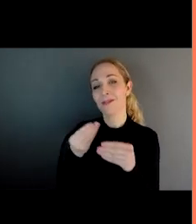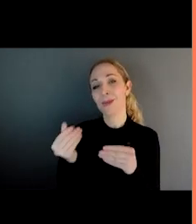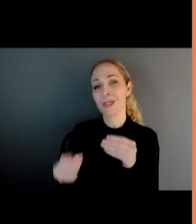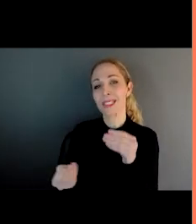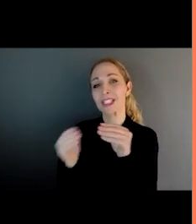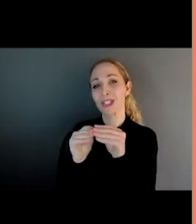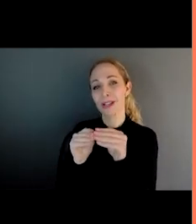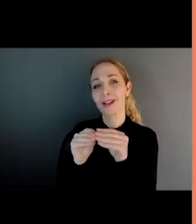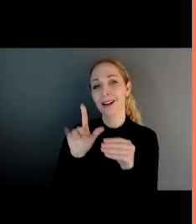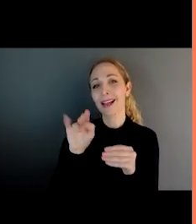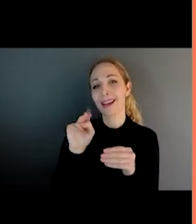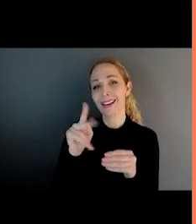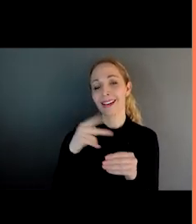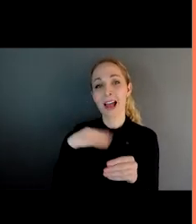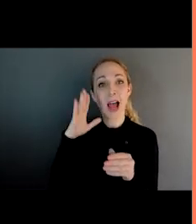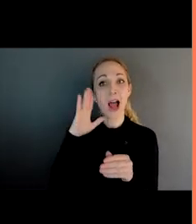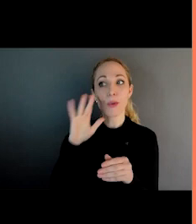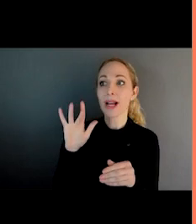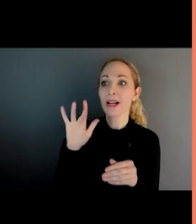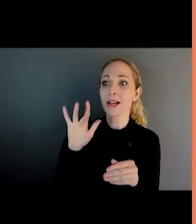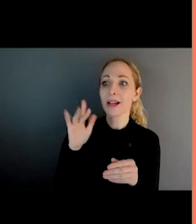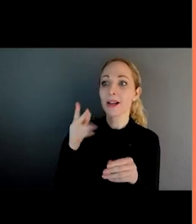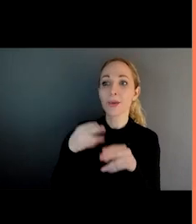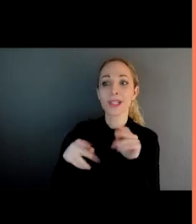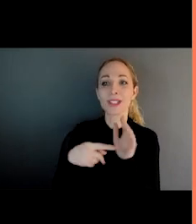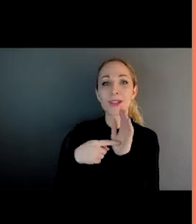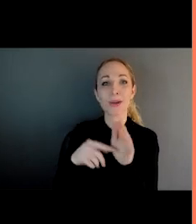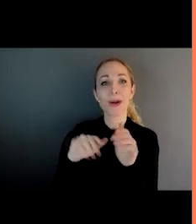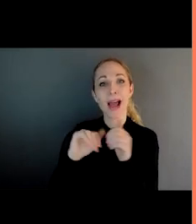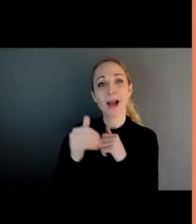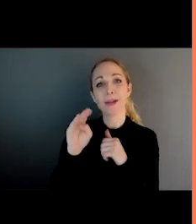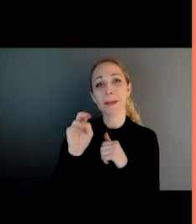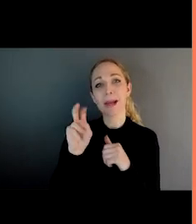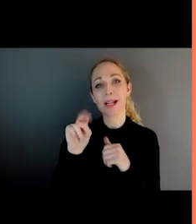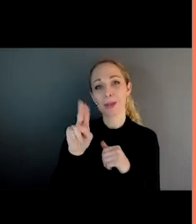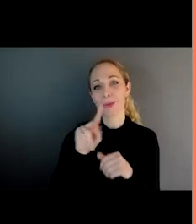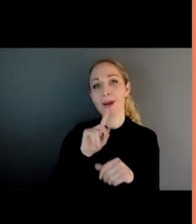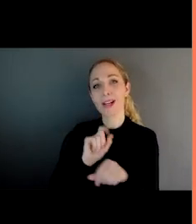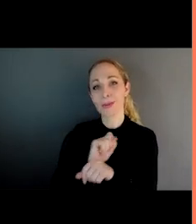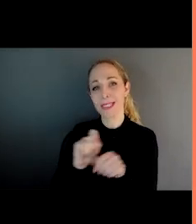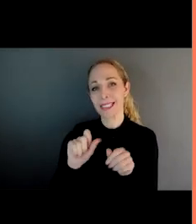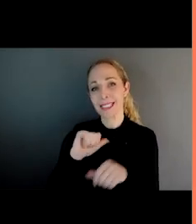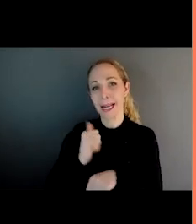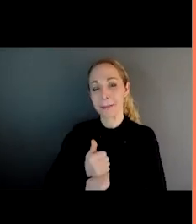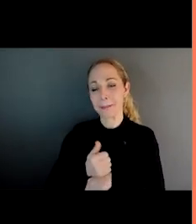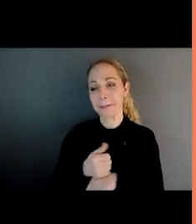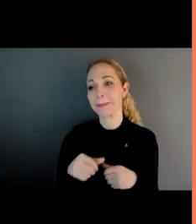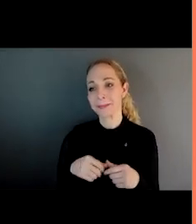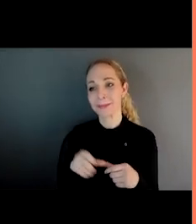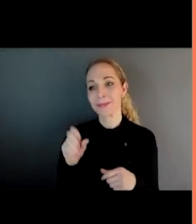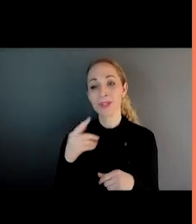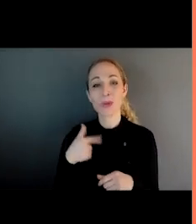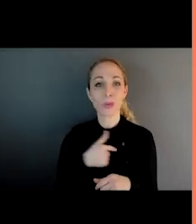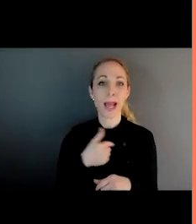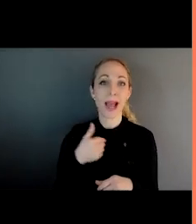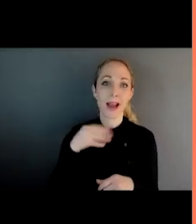I WILL SHOW YOU HOW WE HAVE THESE MENUS SET UP. SO, WE HAVE OUR MAIN NAV.